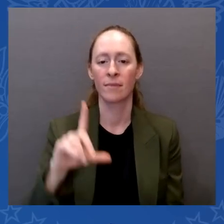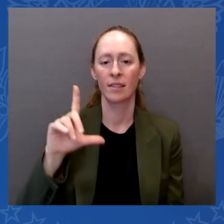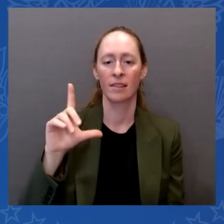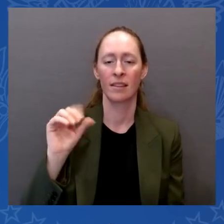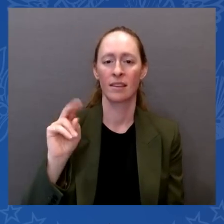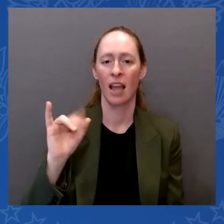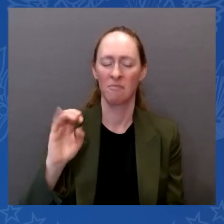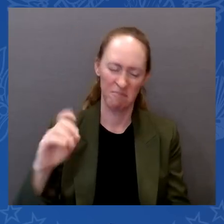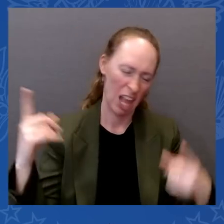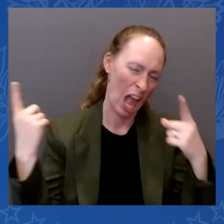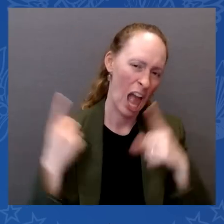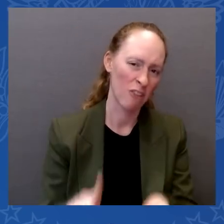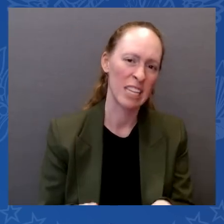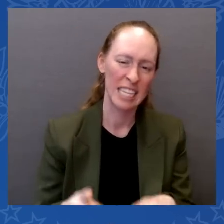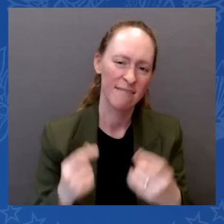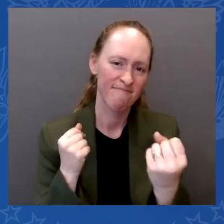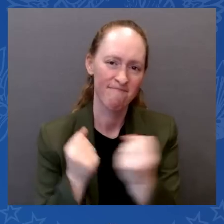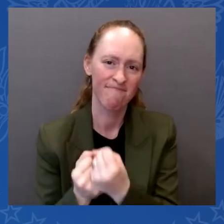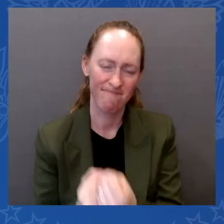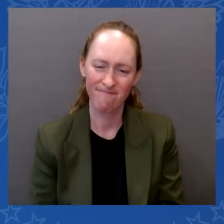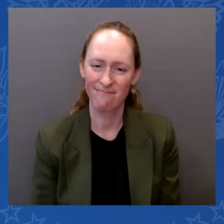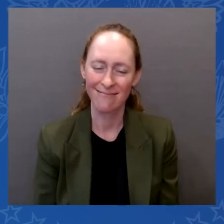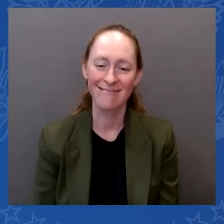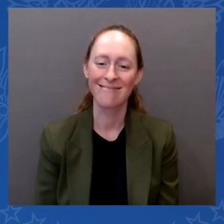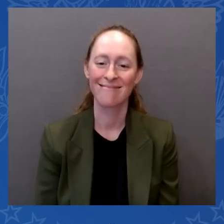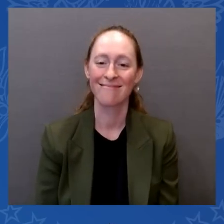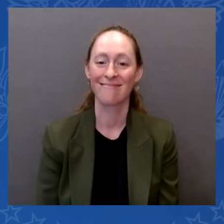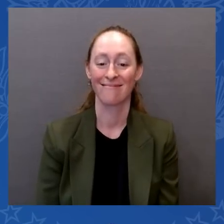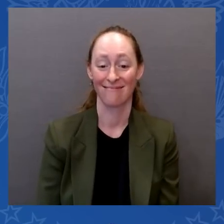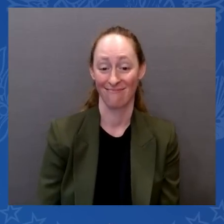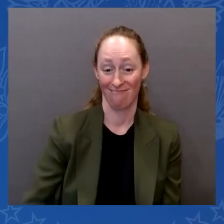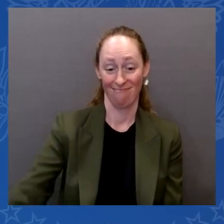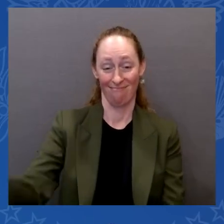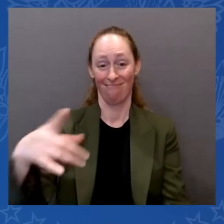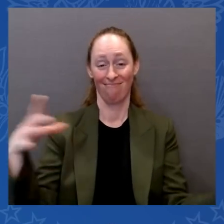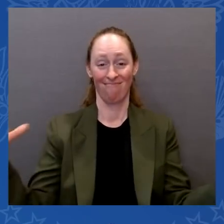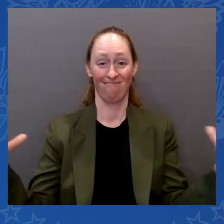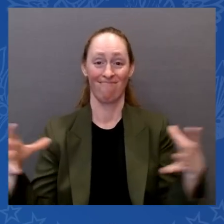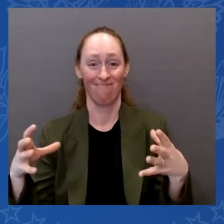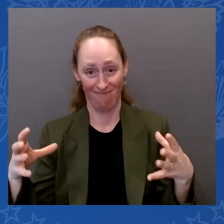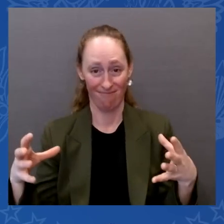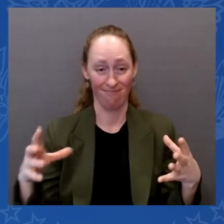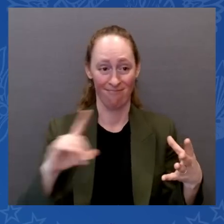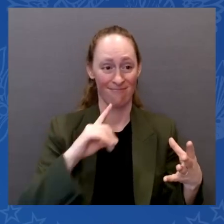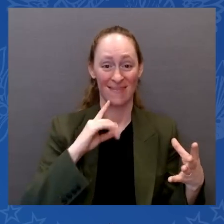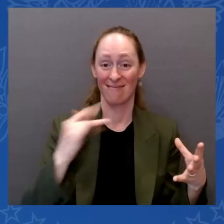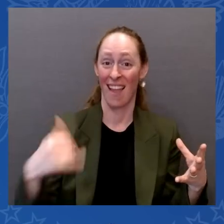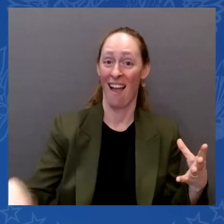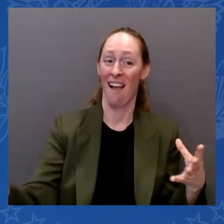Because finally, we're -- we reached the point with the help of the IBEW and the carpenters, so many others -- so many others --